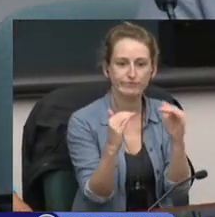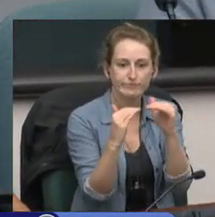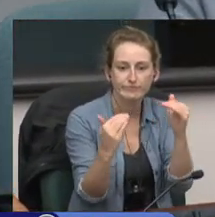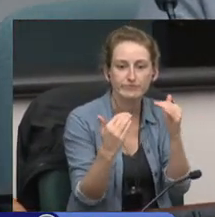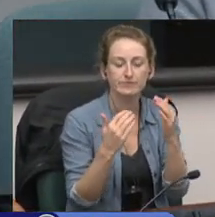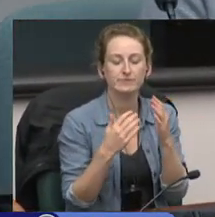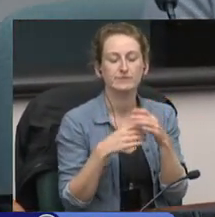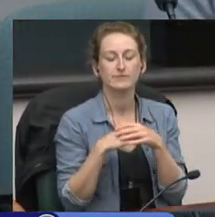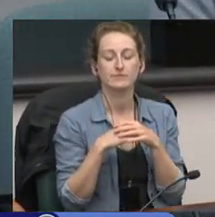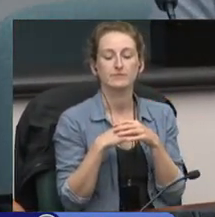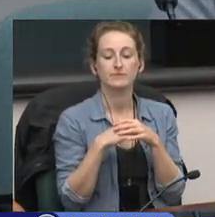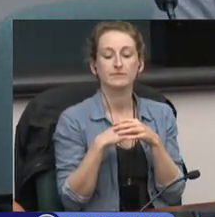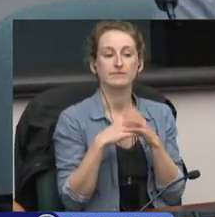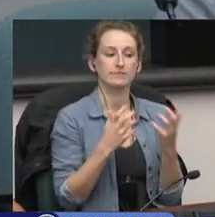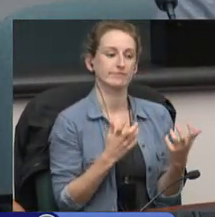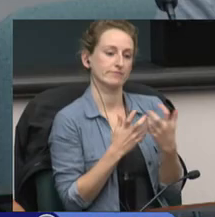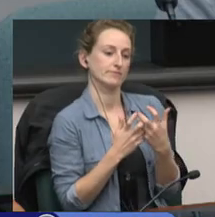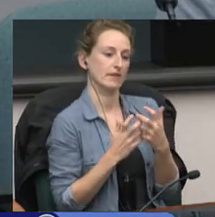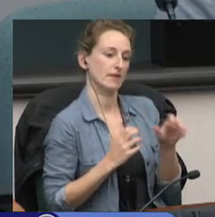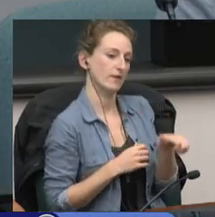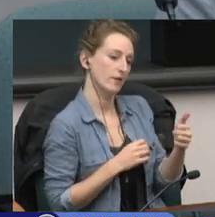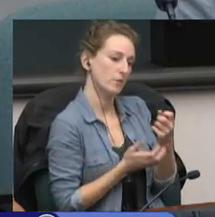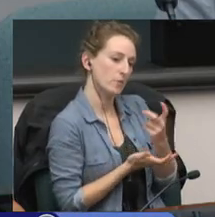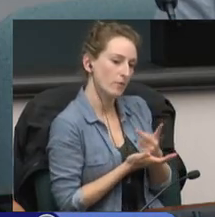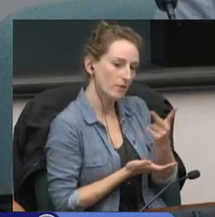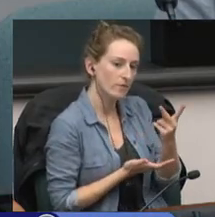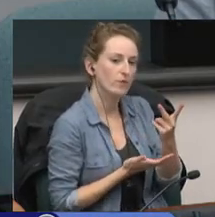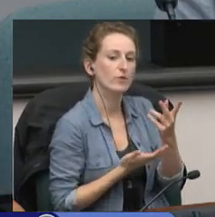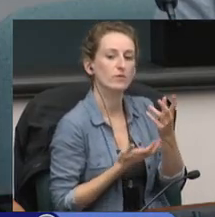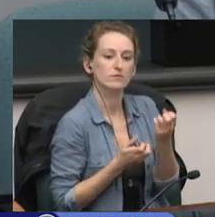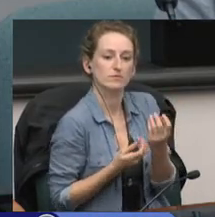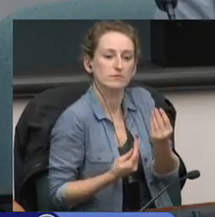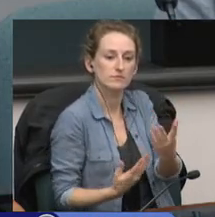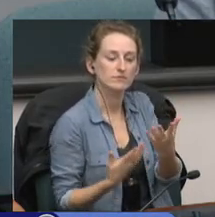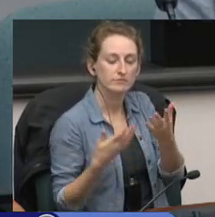with other approvals and give them direction oftentimes most people don't